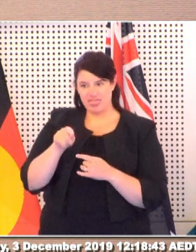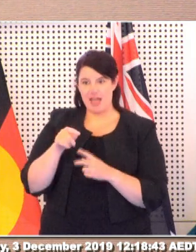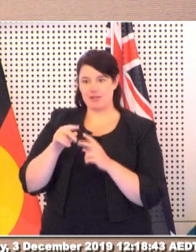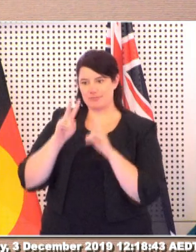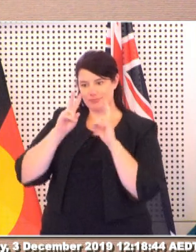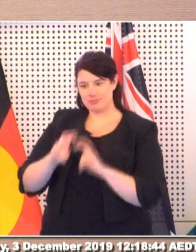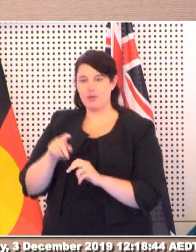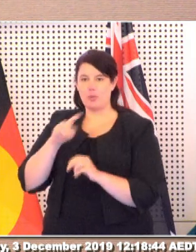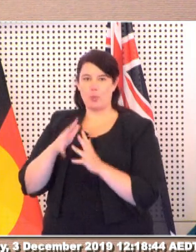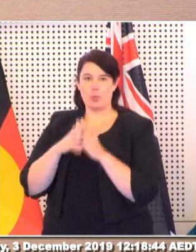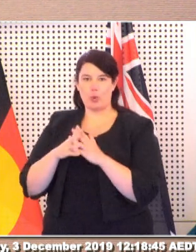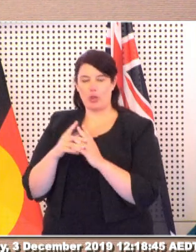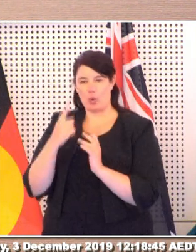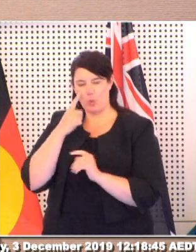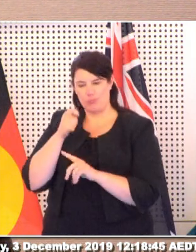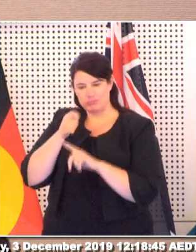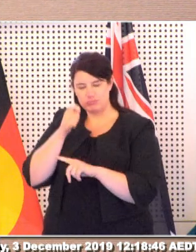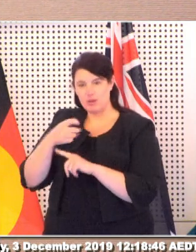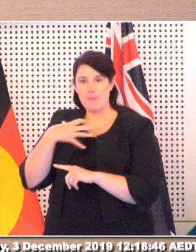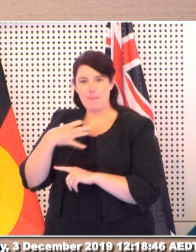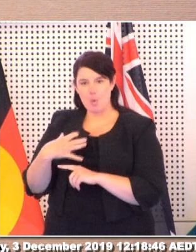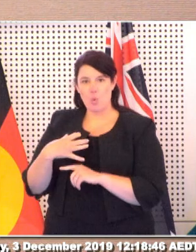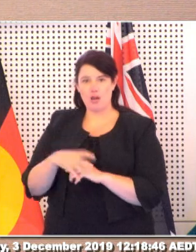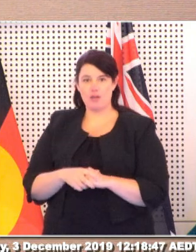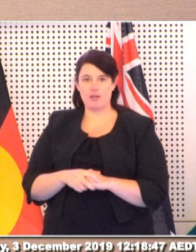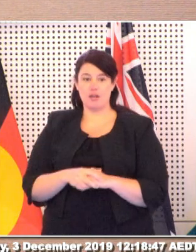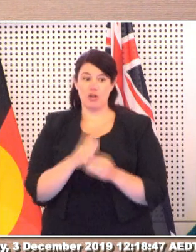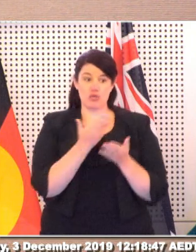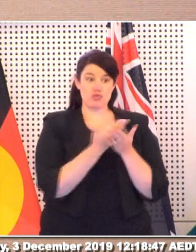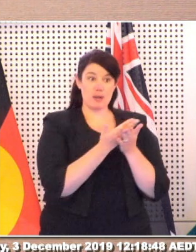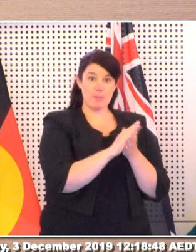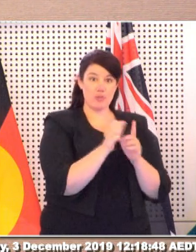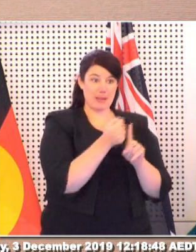The idea that removing abuse is going to create a good life,